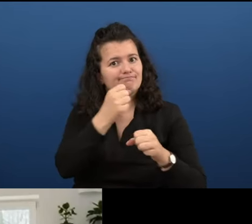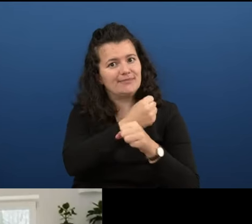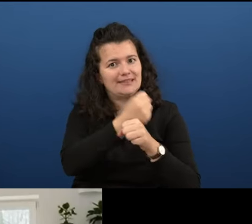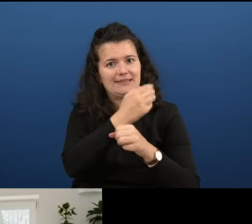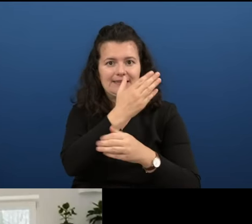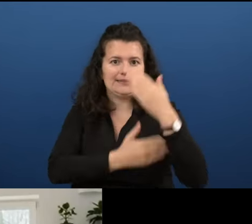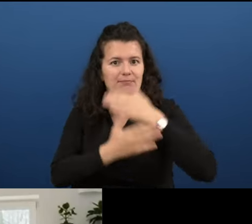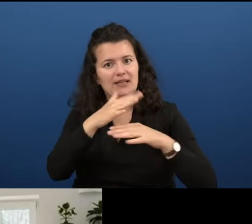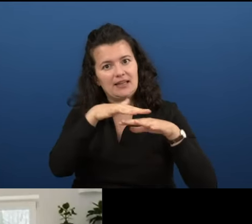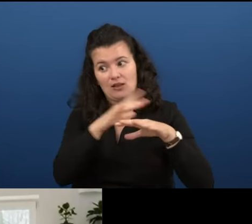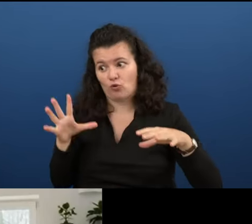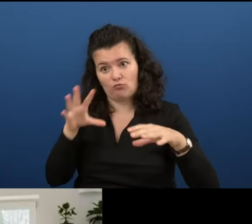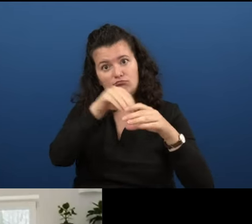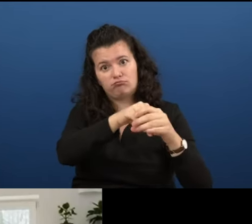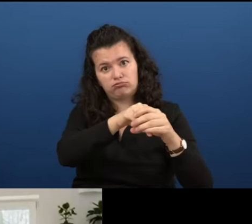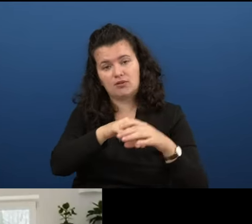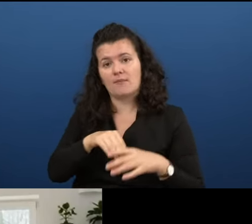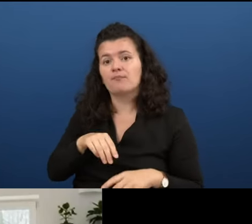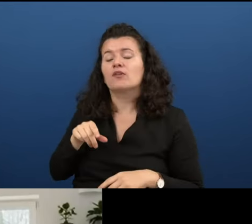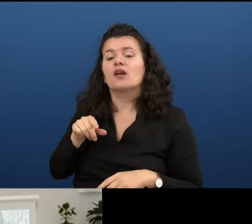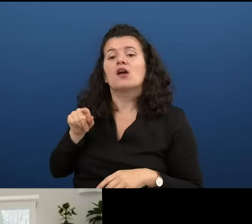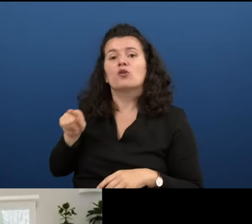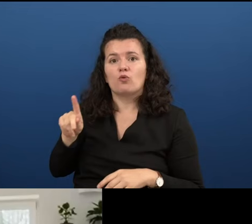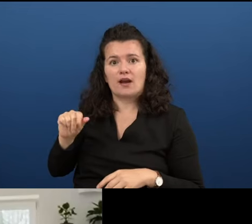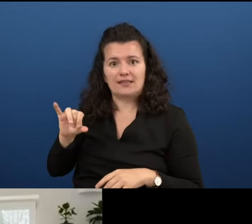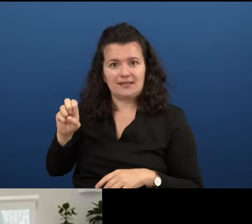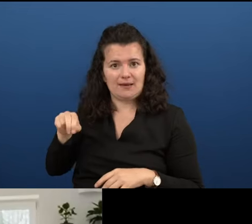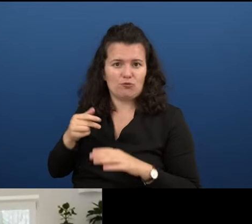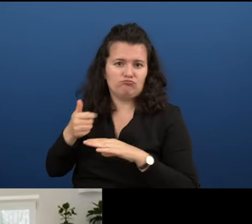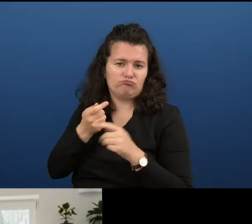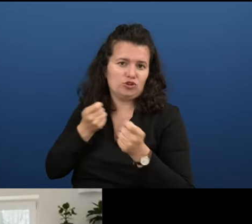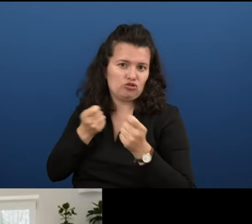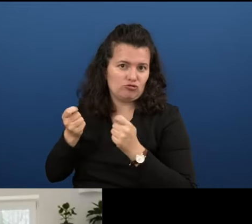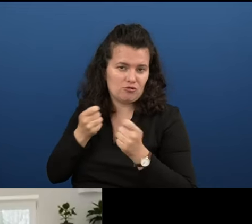is chaired by Mr Cosimo, we would be very pleased we welcome you today and we will be